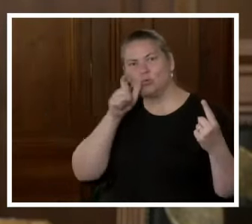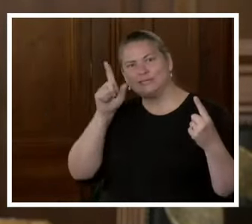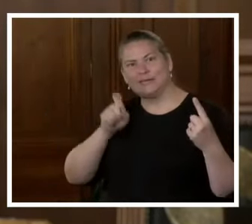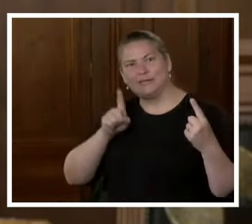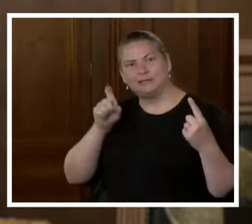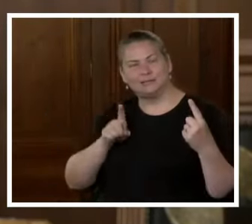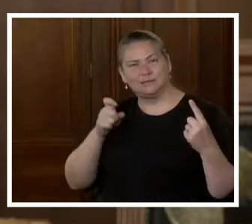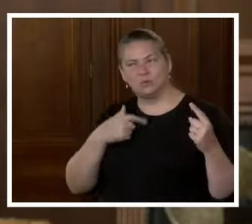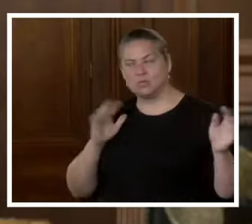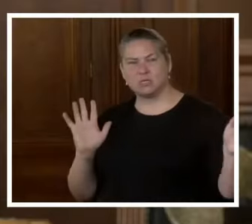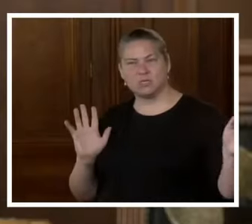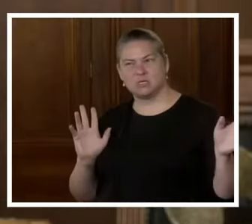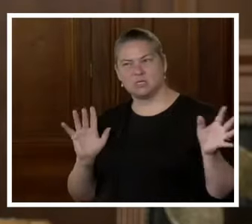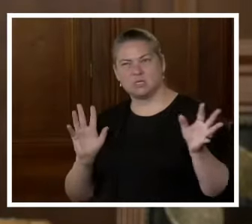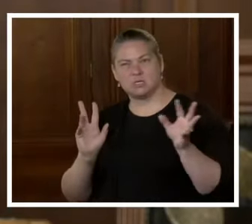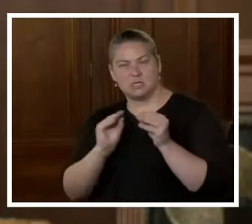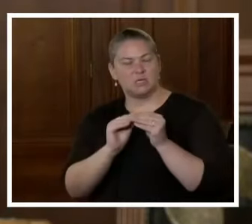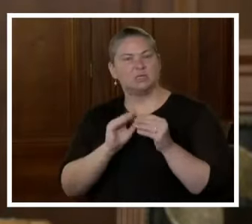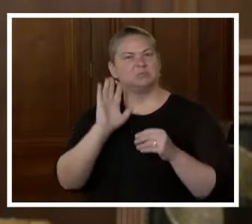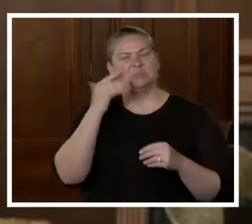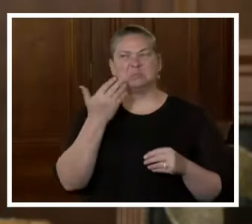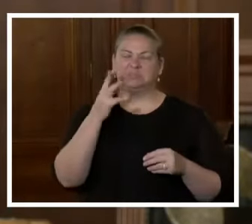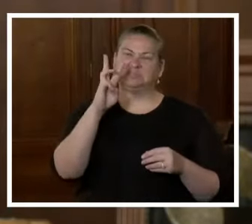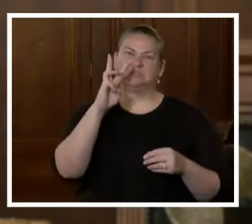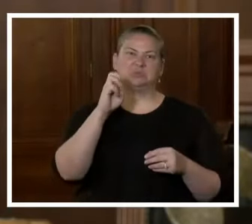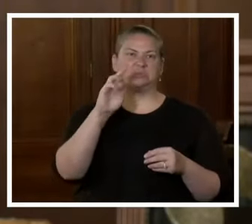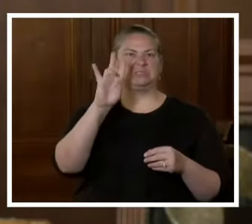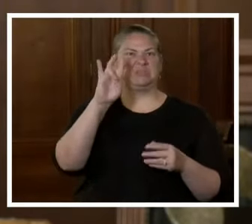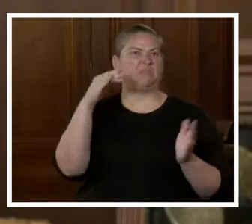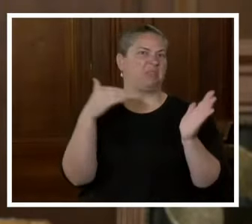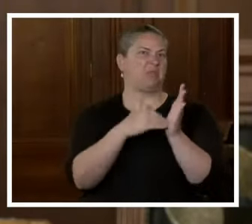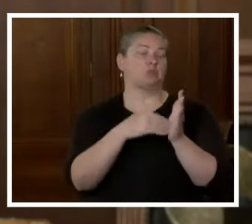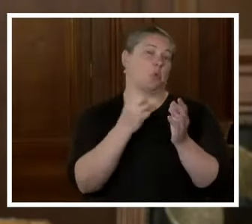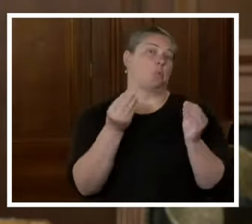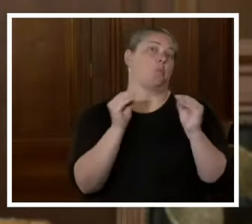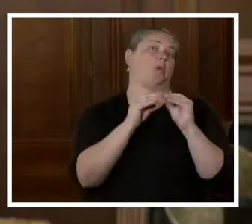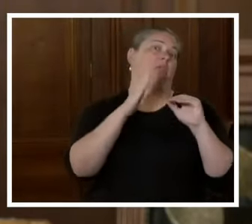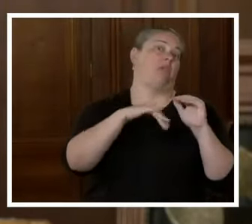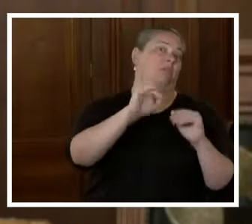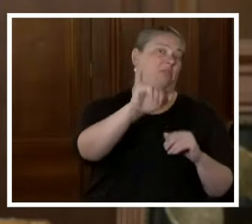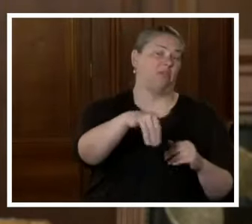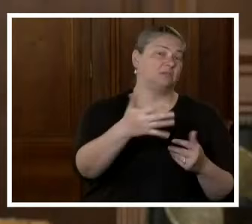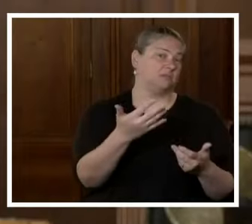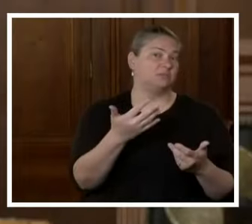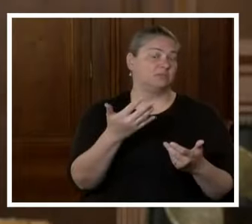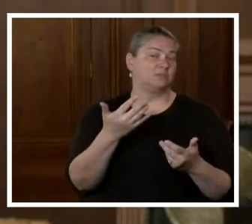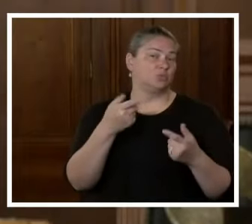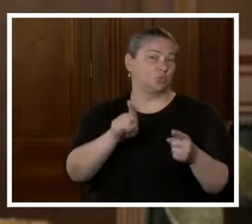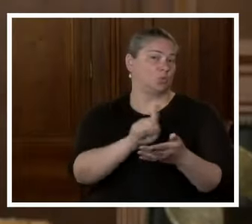COVIDACT NOW.ORG WHICH TAKES PUBLICALLY AVAILABLE DATA INCLUDING THAT WHY WHICH WE